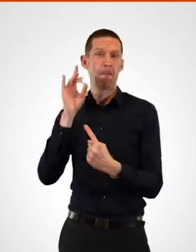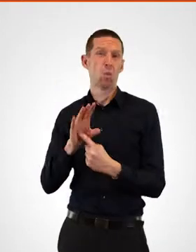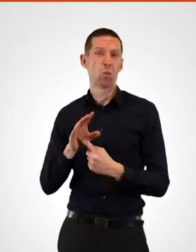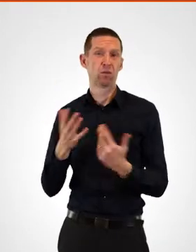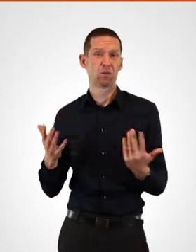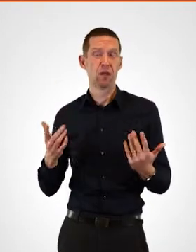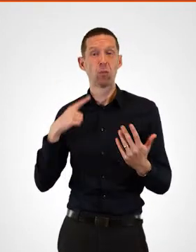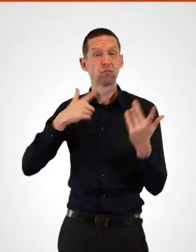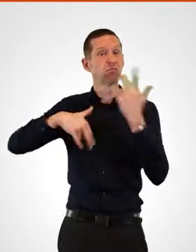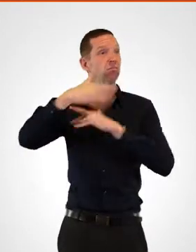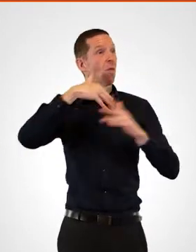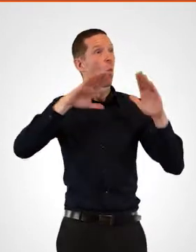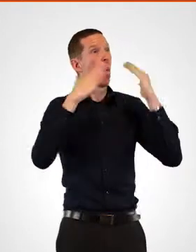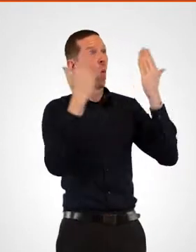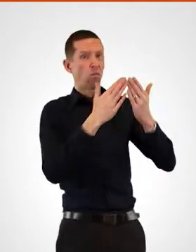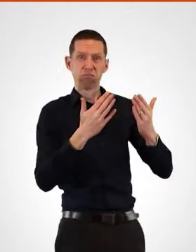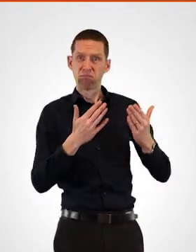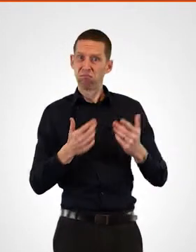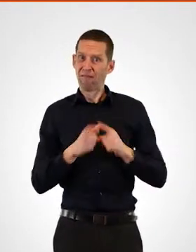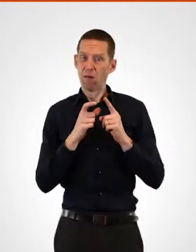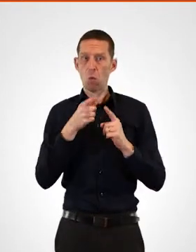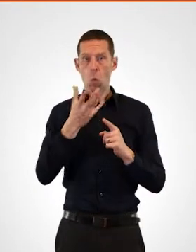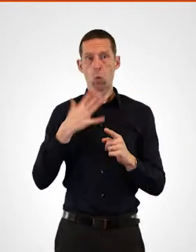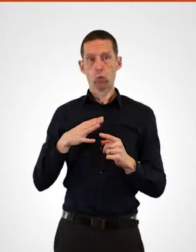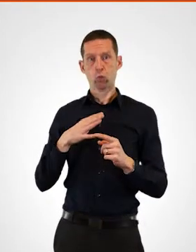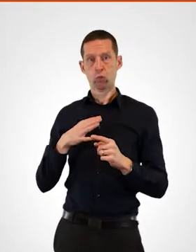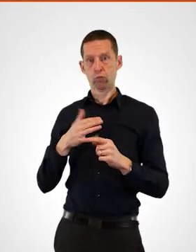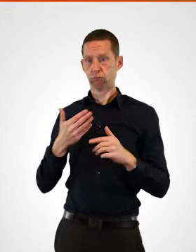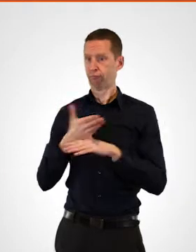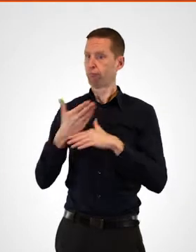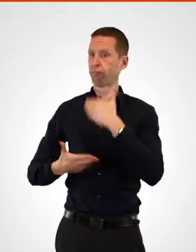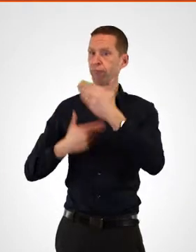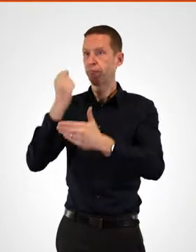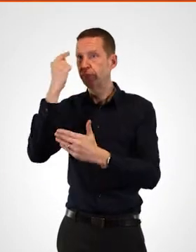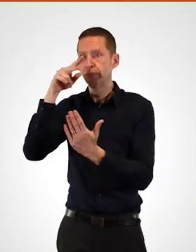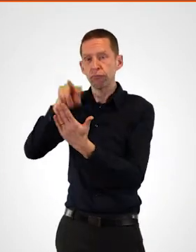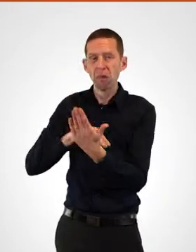In our complex society, being functionally literate is the key to so many things.